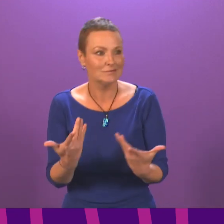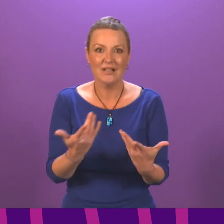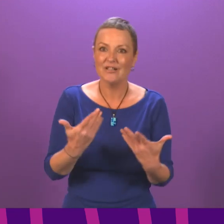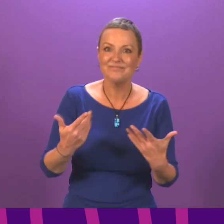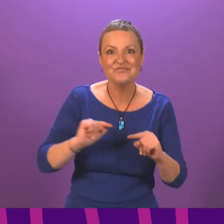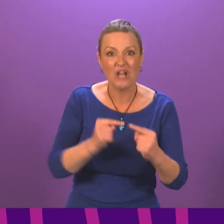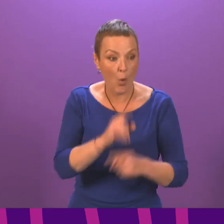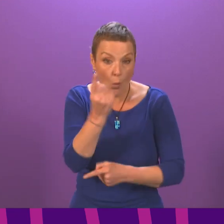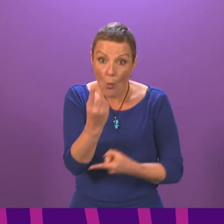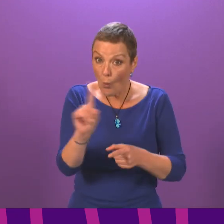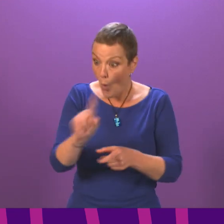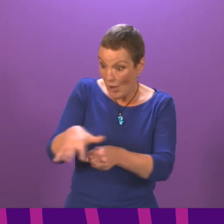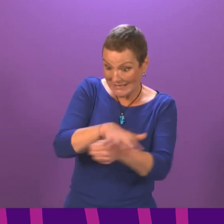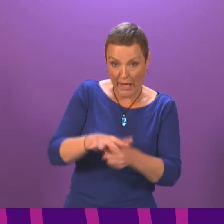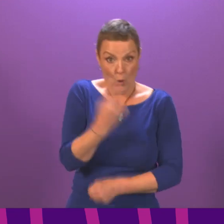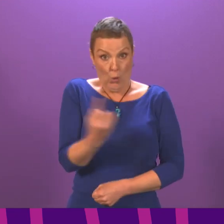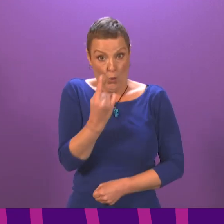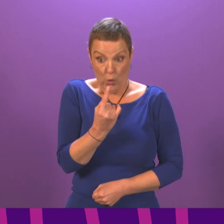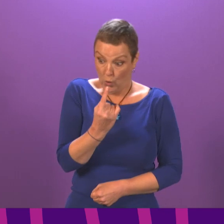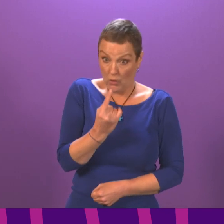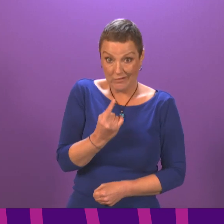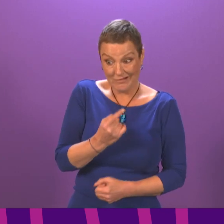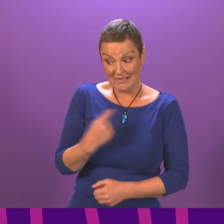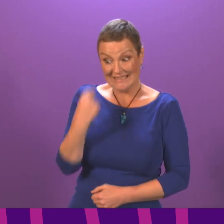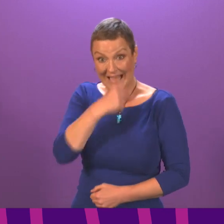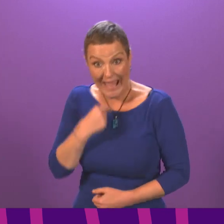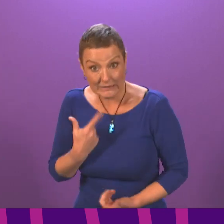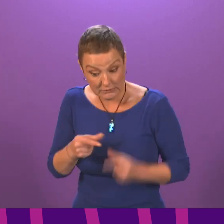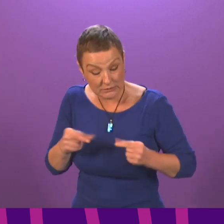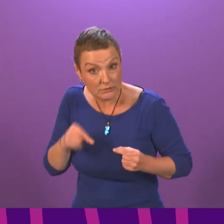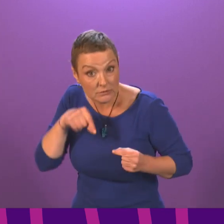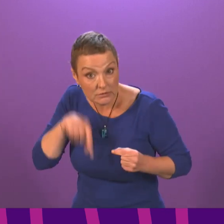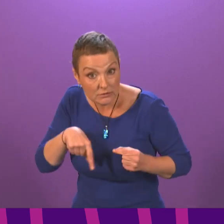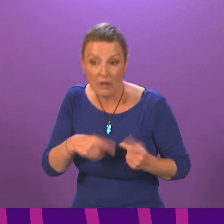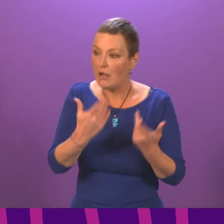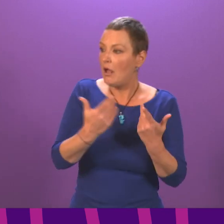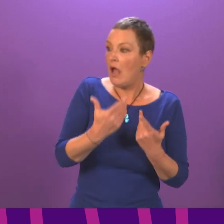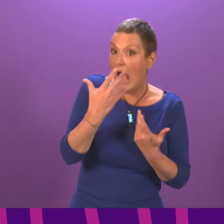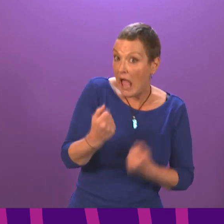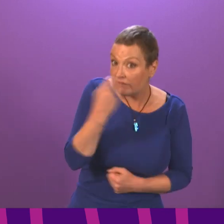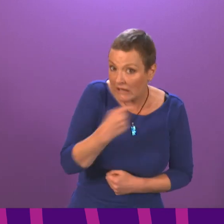who will be administering tests and, obviously, the availability of tests. We will continue